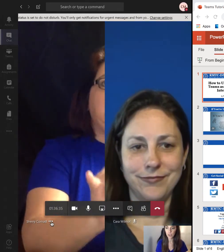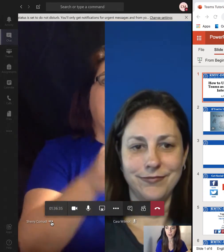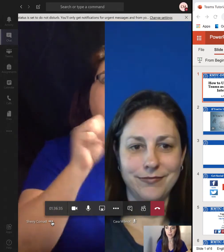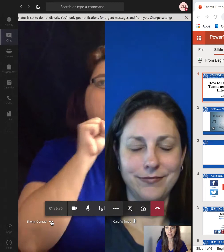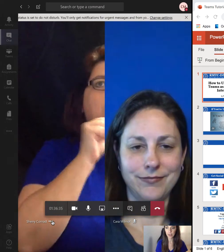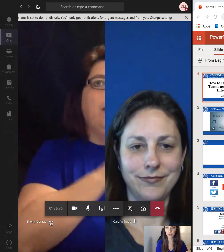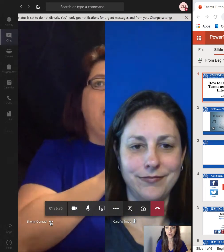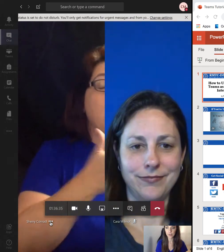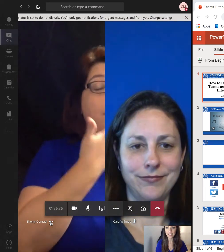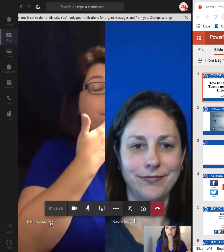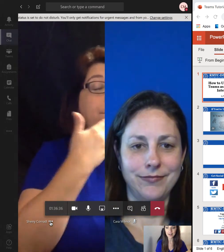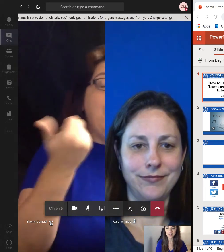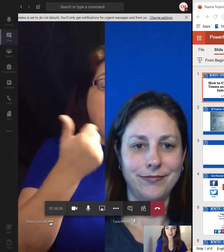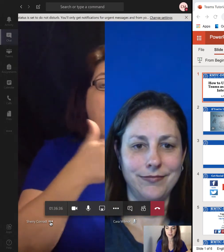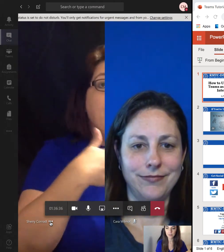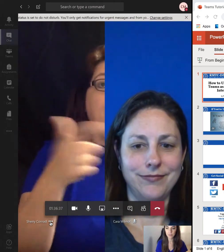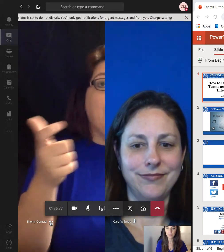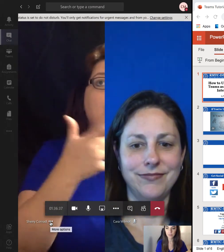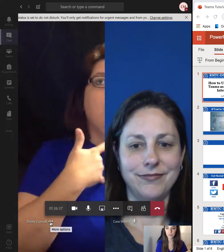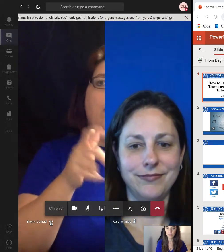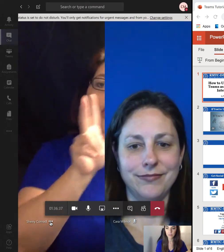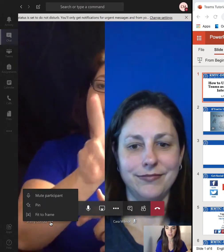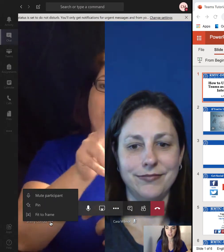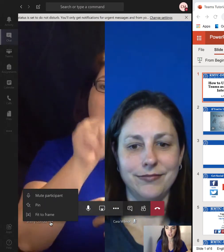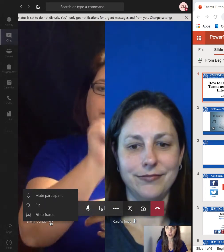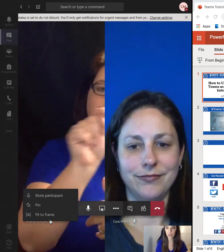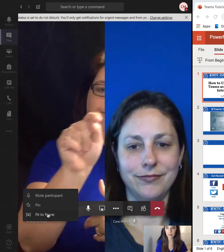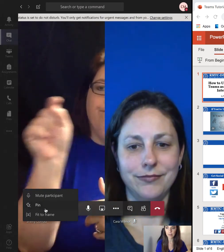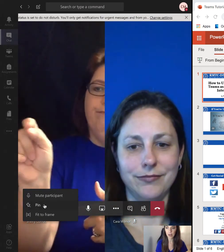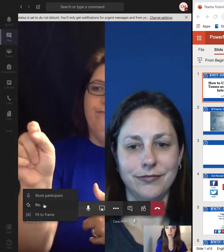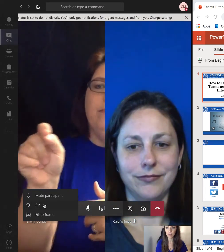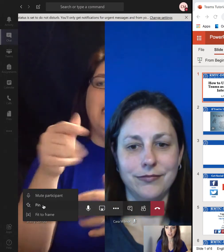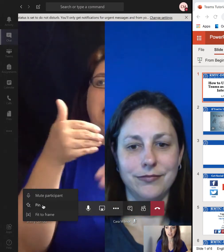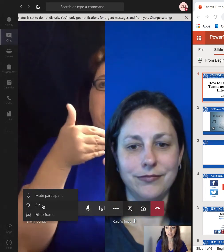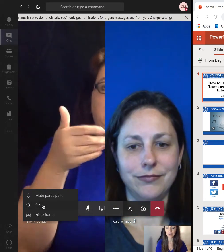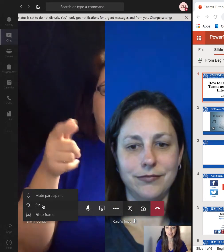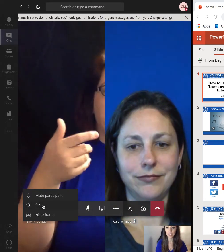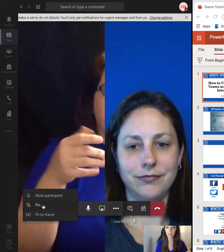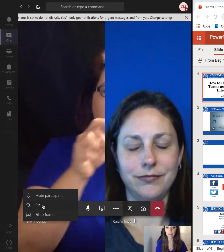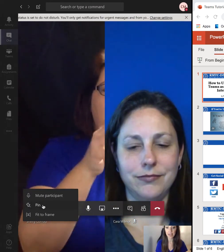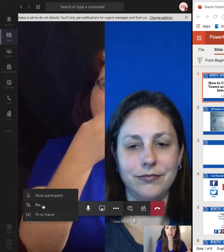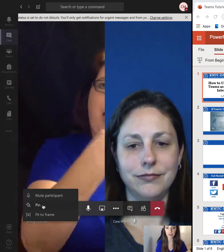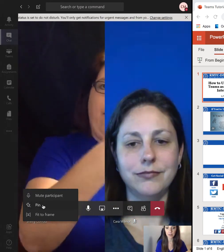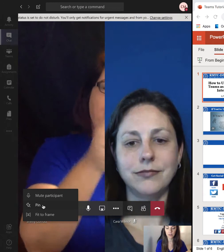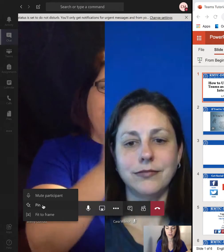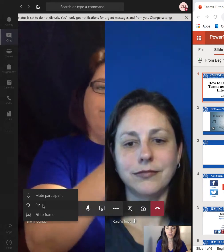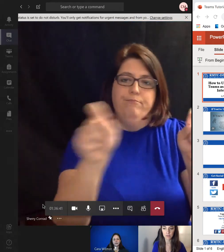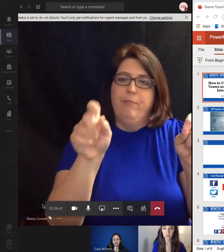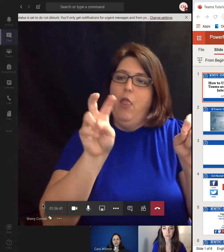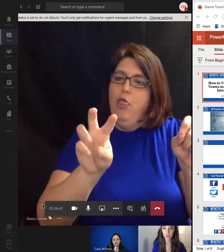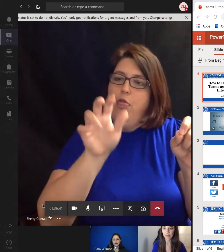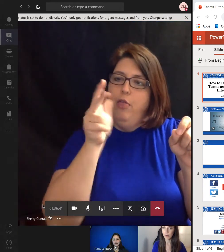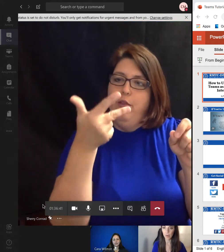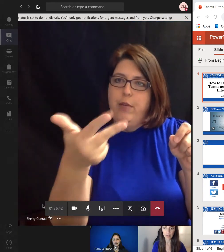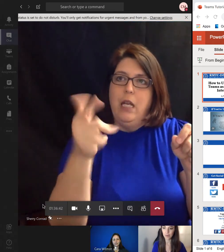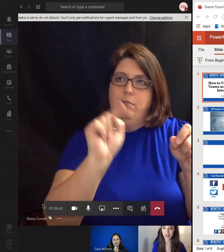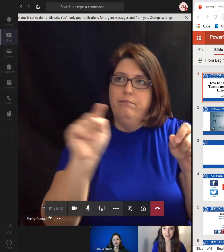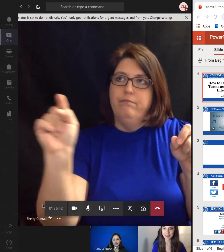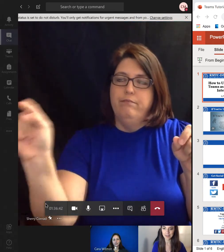So, I want to click on the three dots next to her name. I'm going to click "pin." But, wait we're not done!